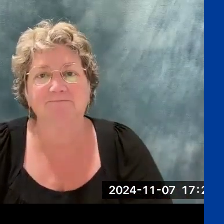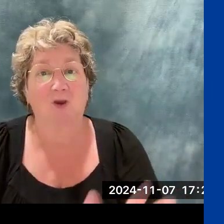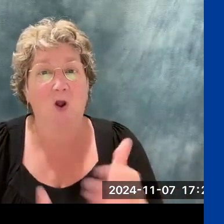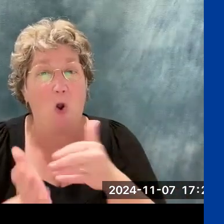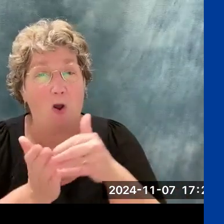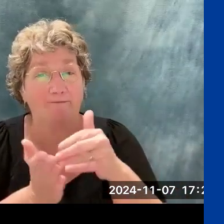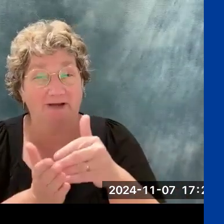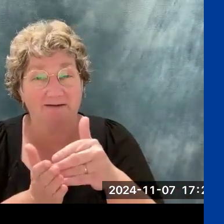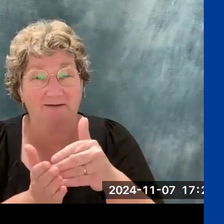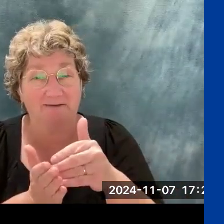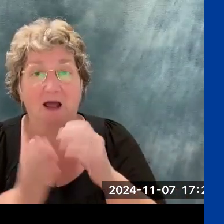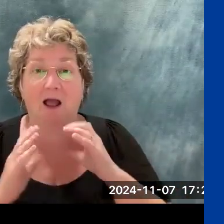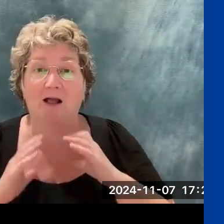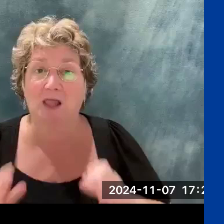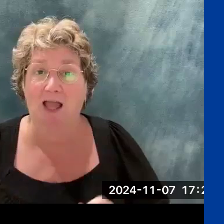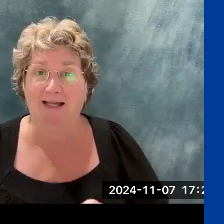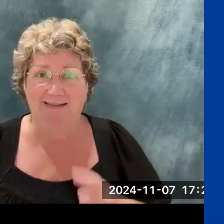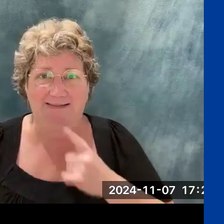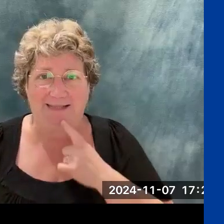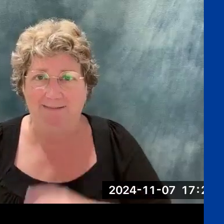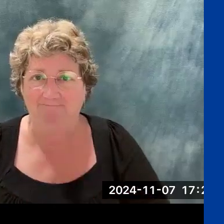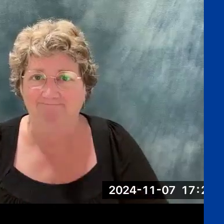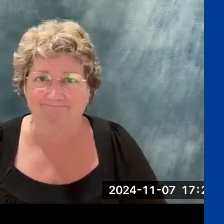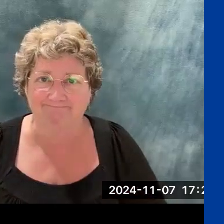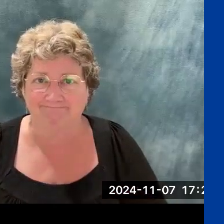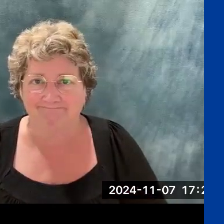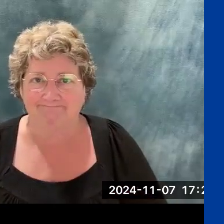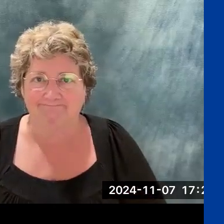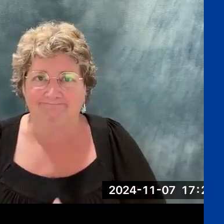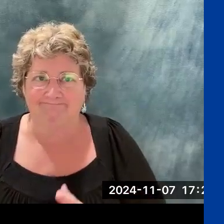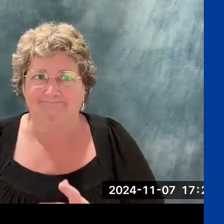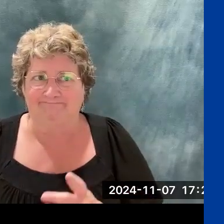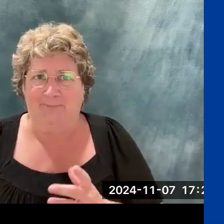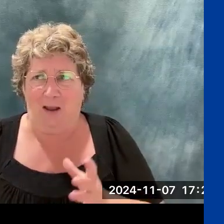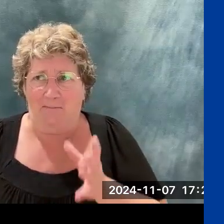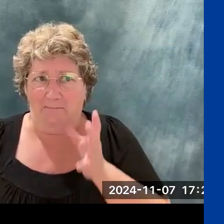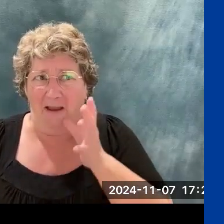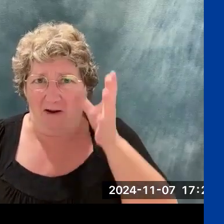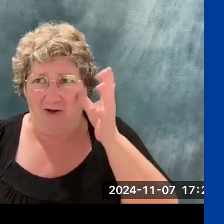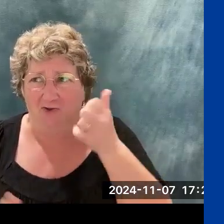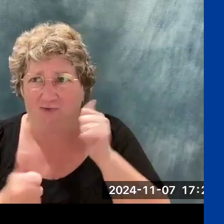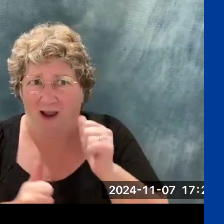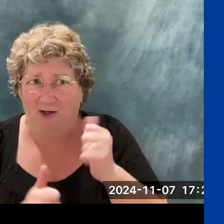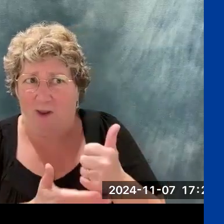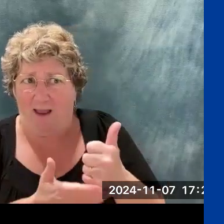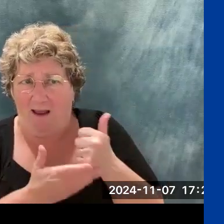of questions or parents try to help them, it feels almost dismissive because they don't